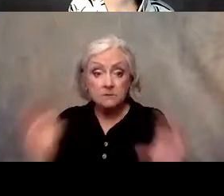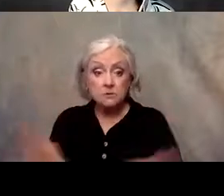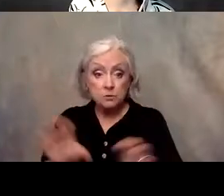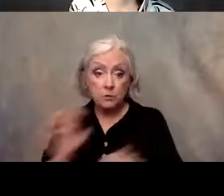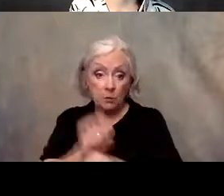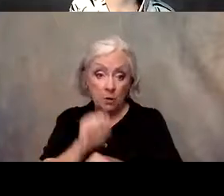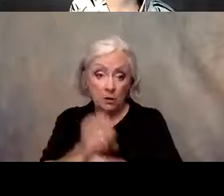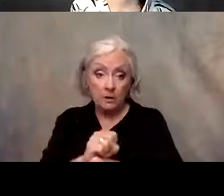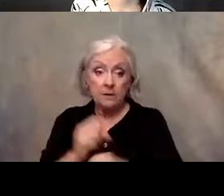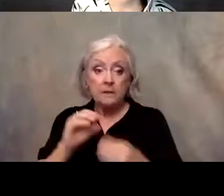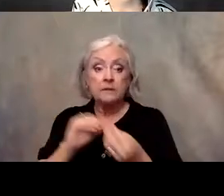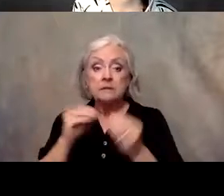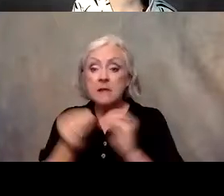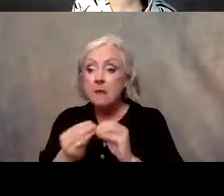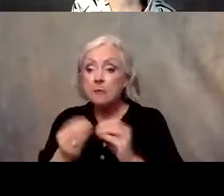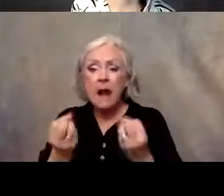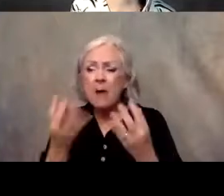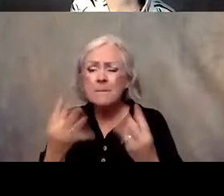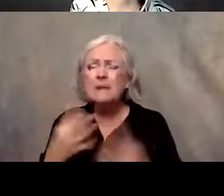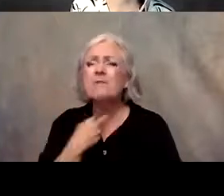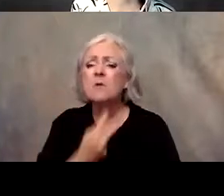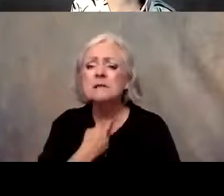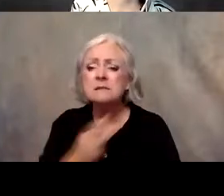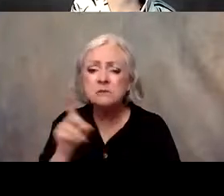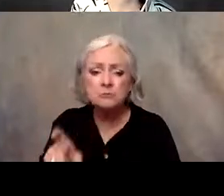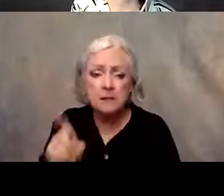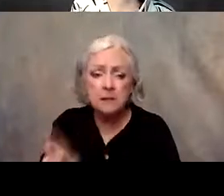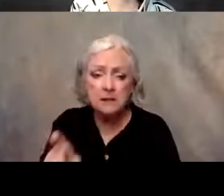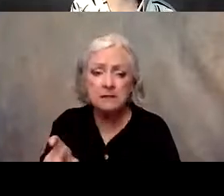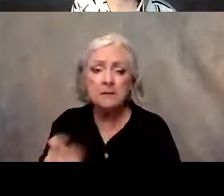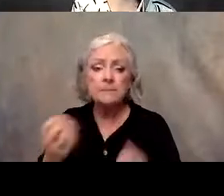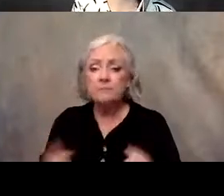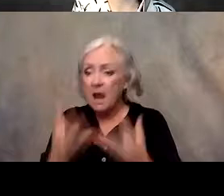as the number of audio minutes that are within the scope of that project.